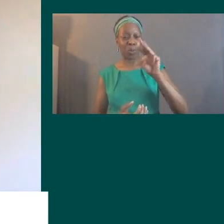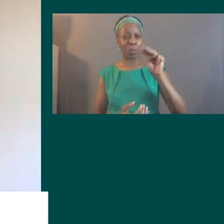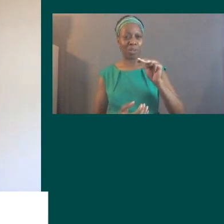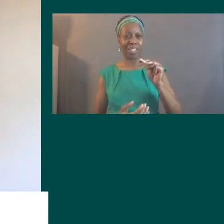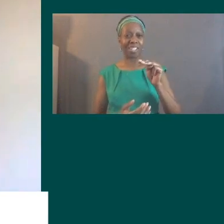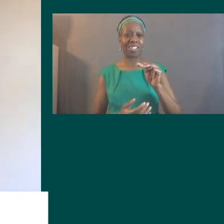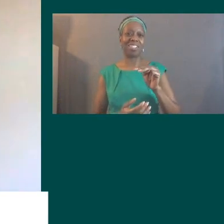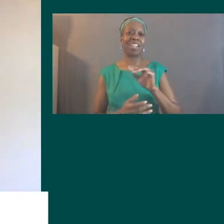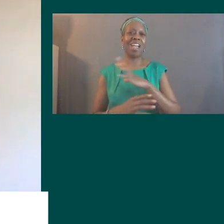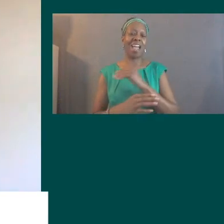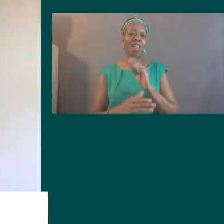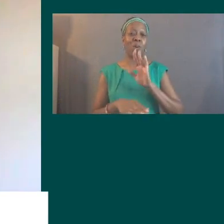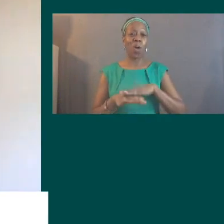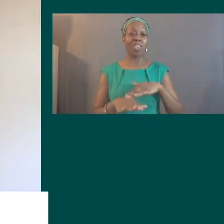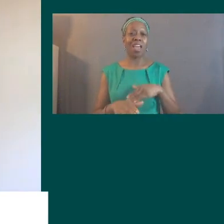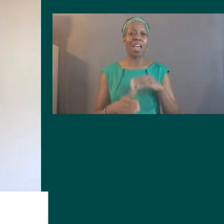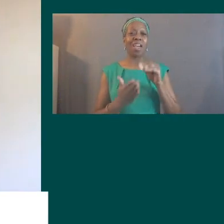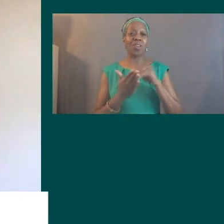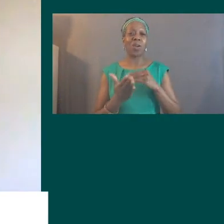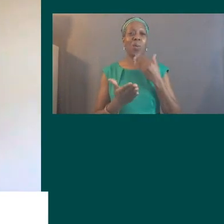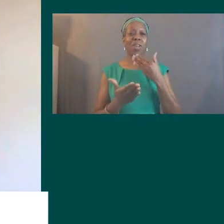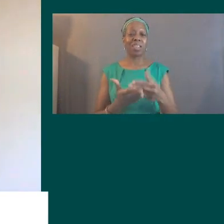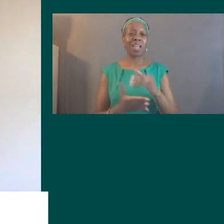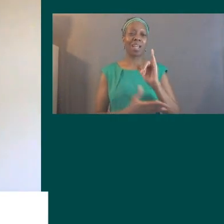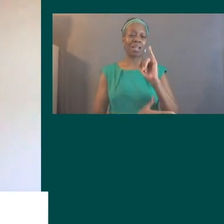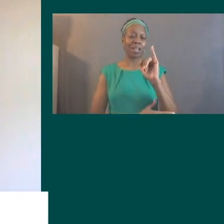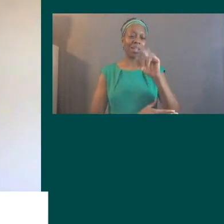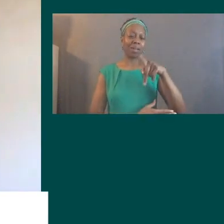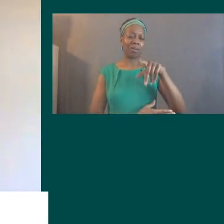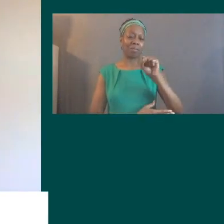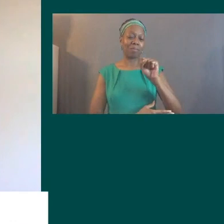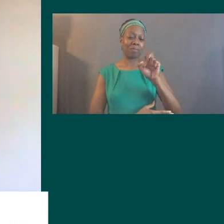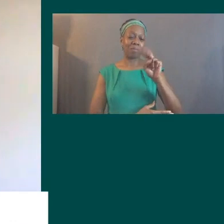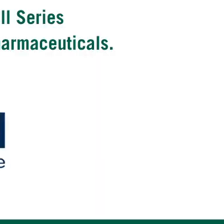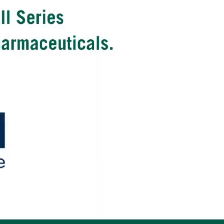I'd like to thank IPSEN Biopharmaceuticals who have supported these town halls.